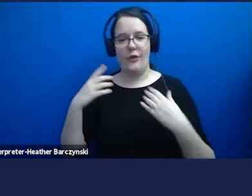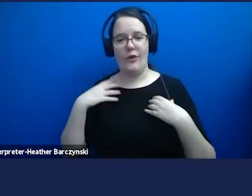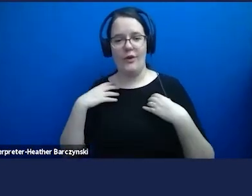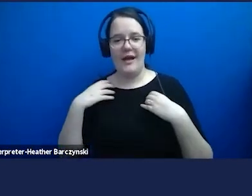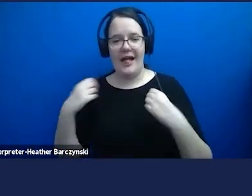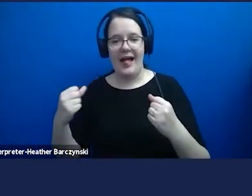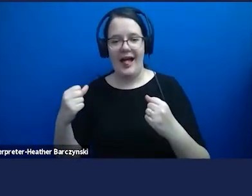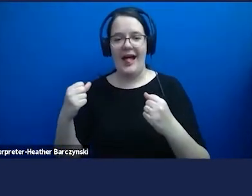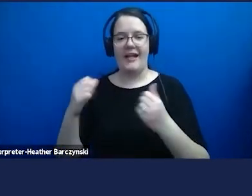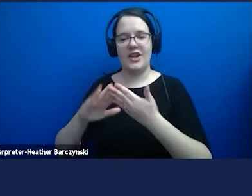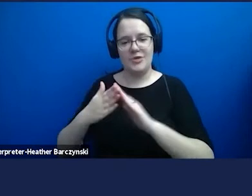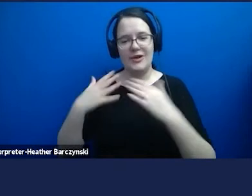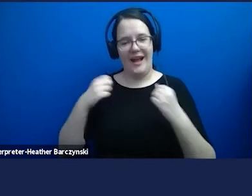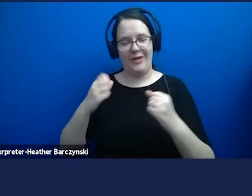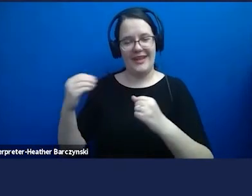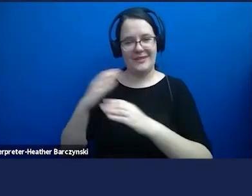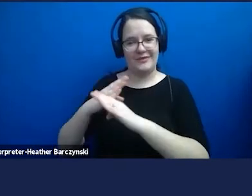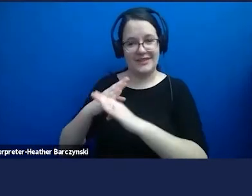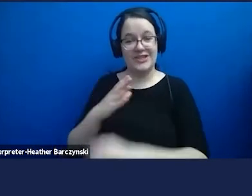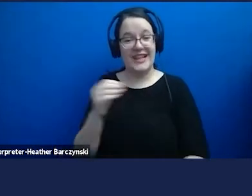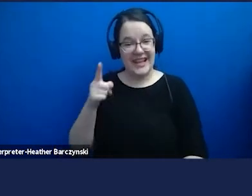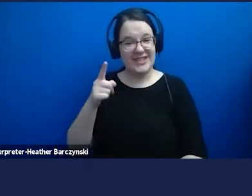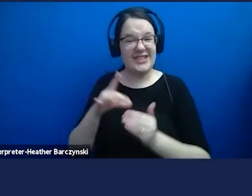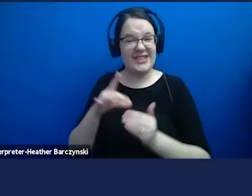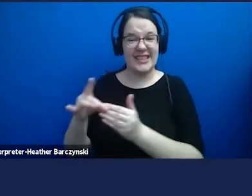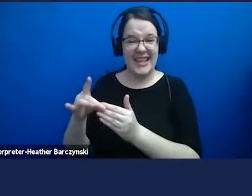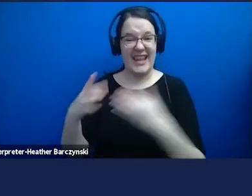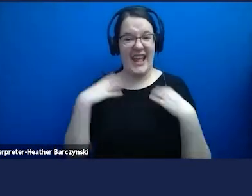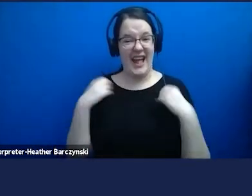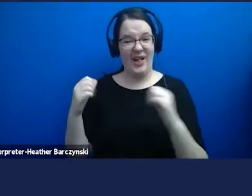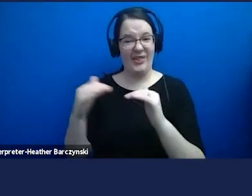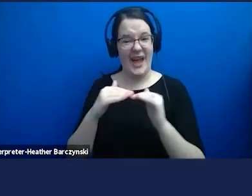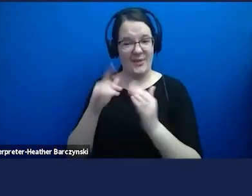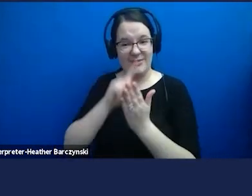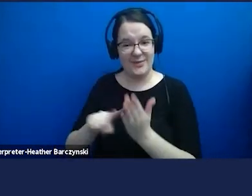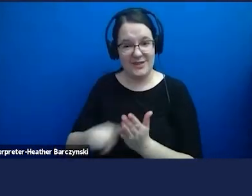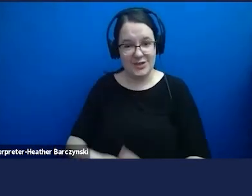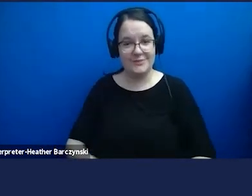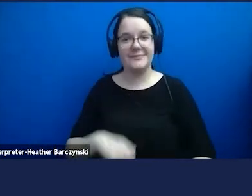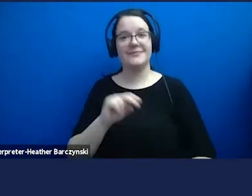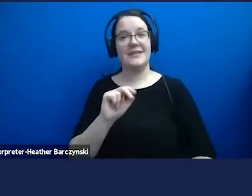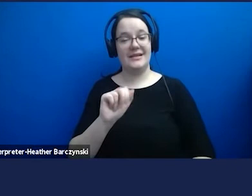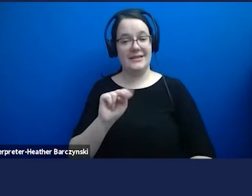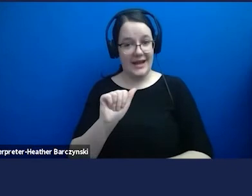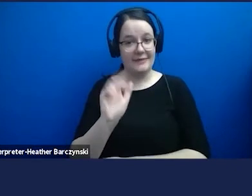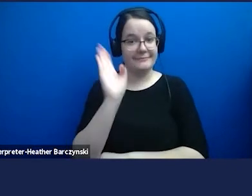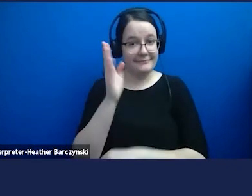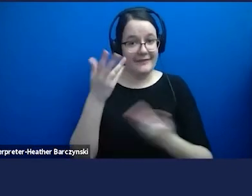to develop a new office of health equity research um nana will be followed um by dr angela branche